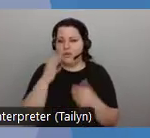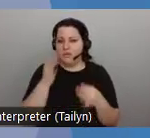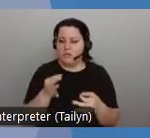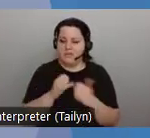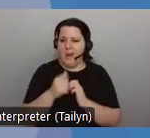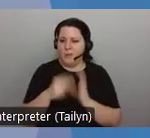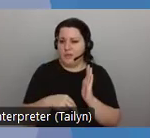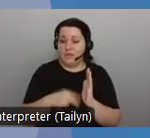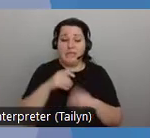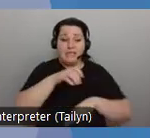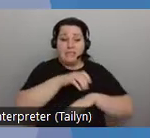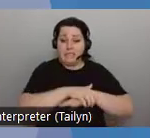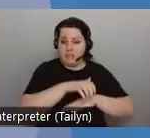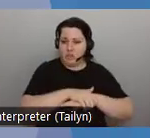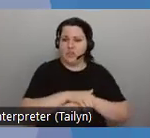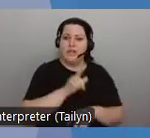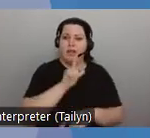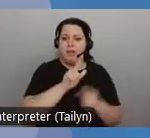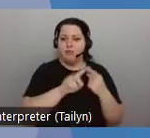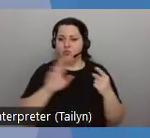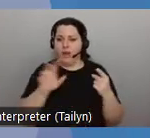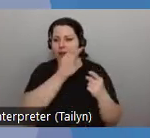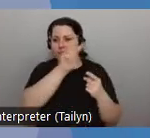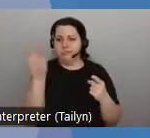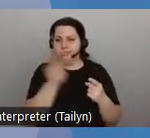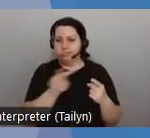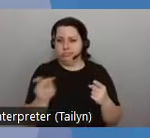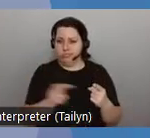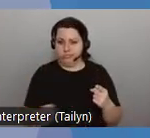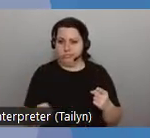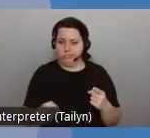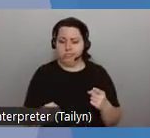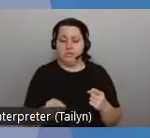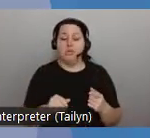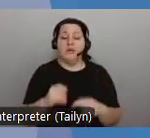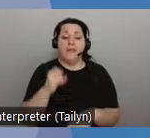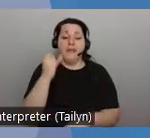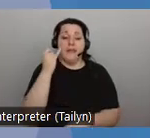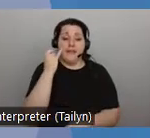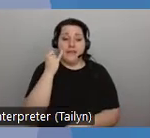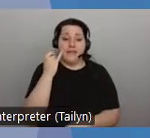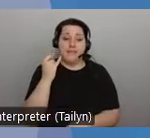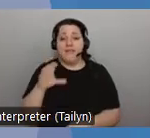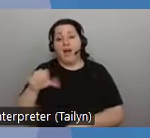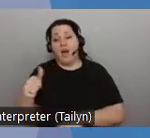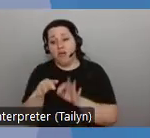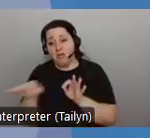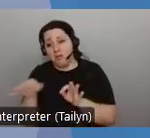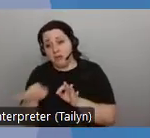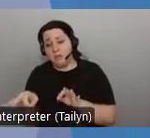kind of determines how you would read it. For English that's left to right top to bottom.